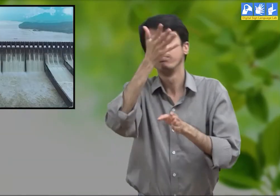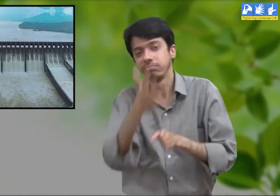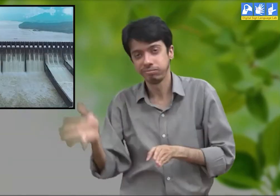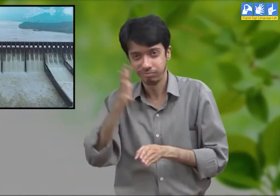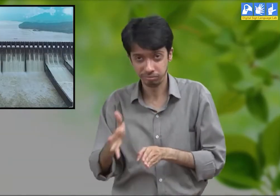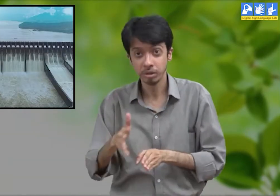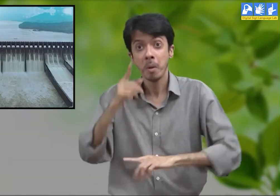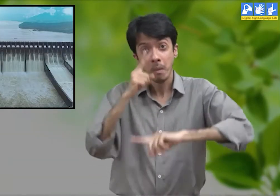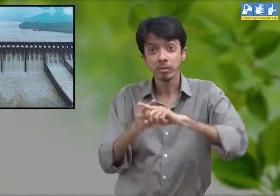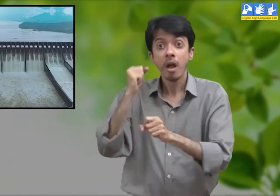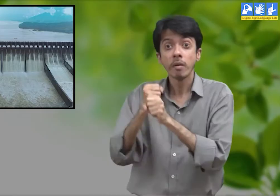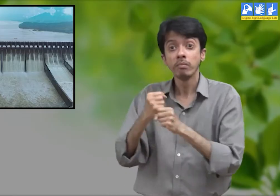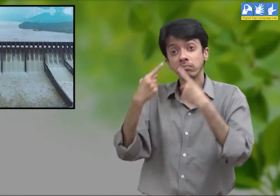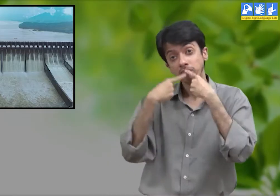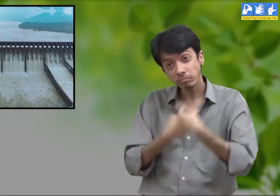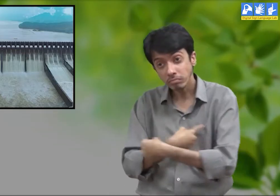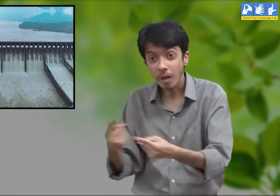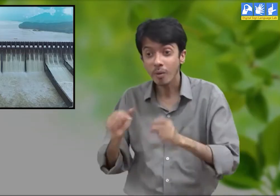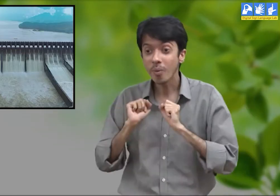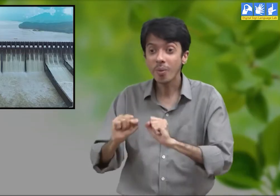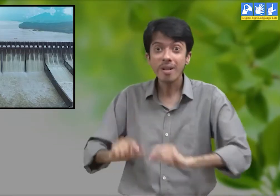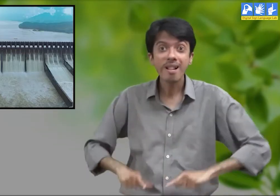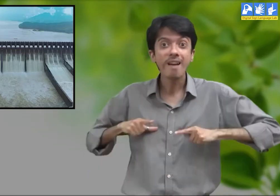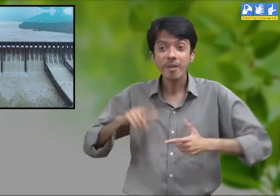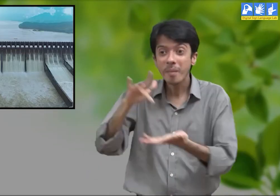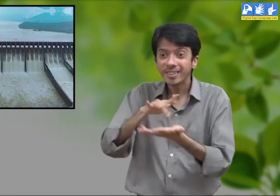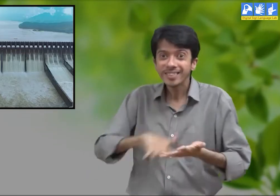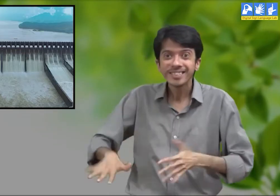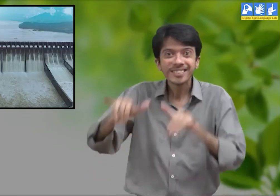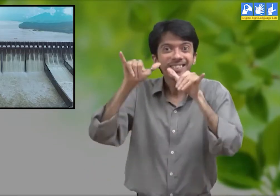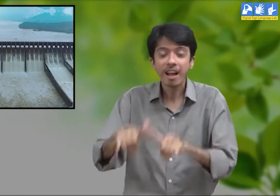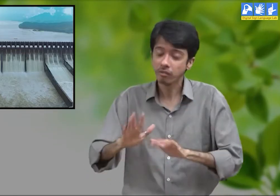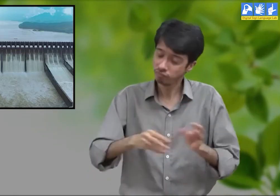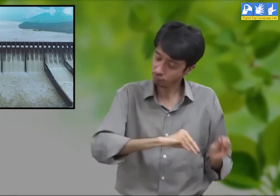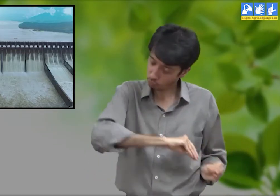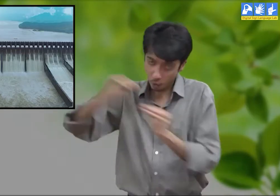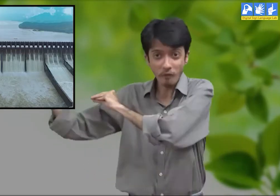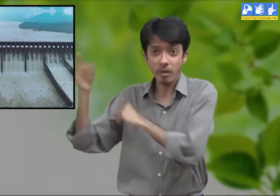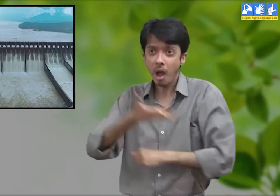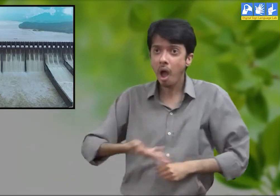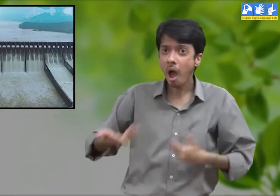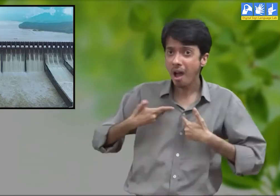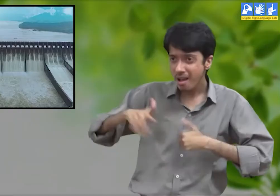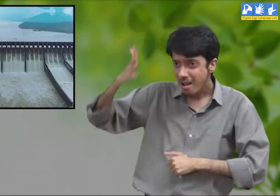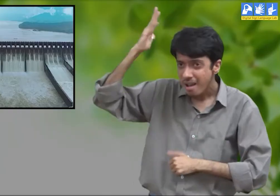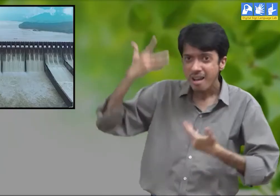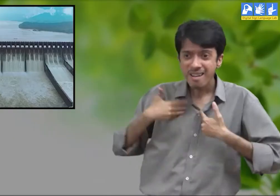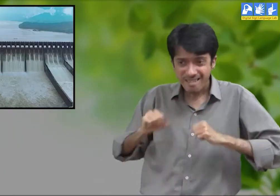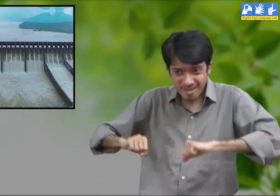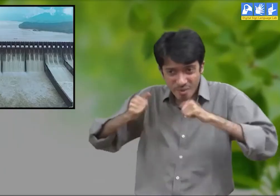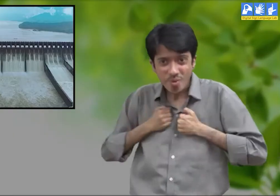The people who lived nearby the river were ordered to move from there.